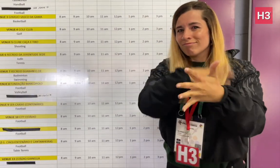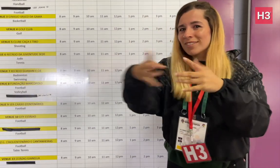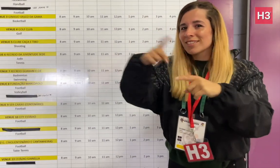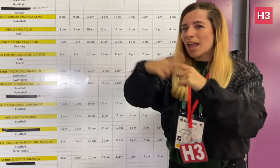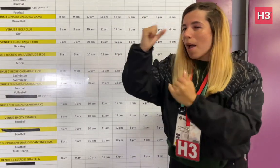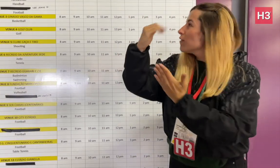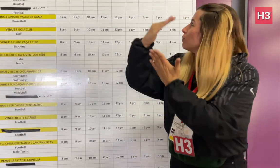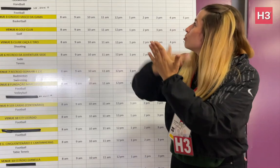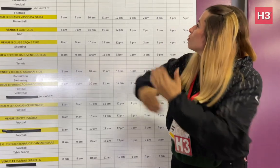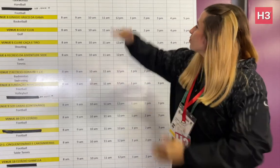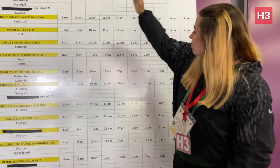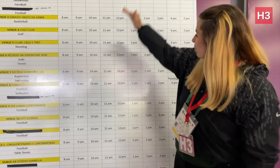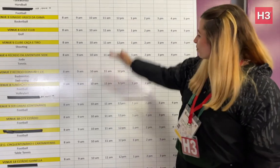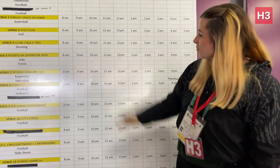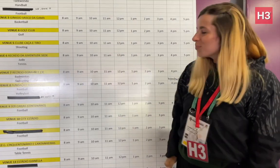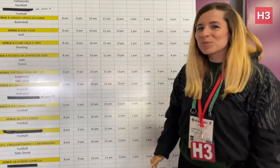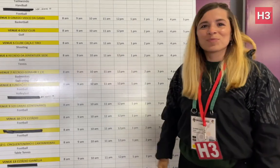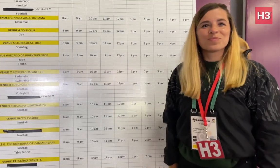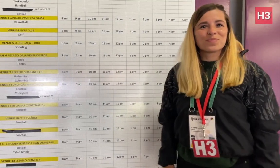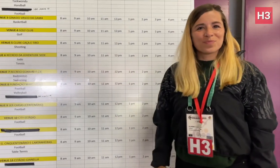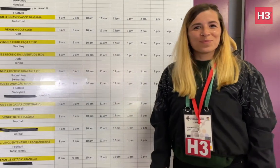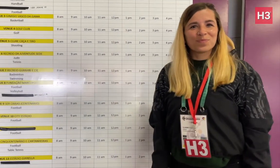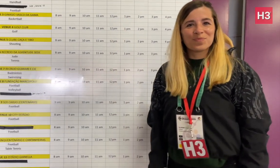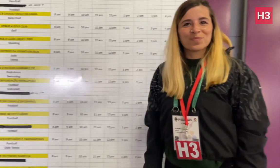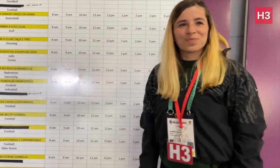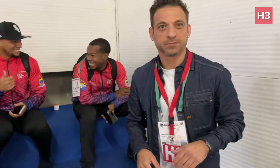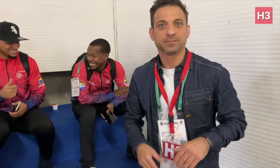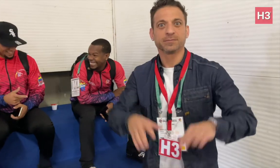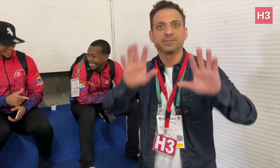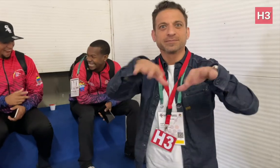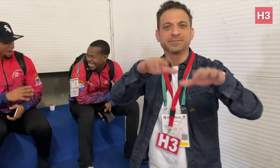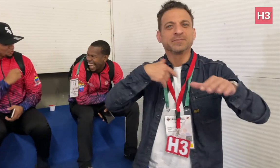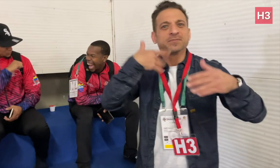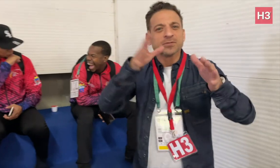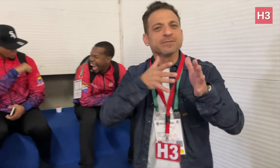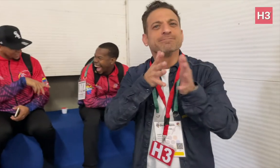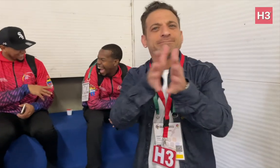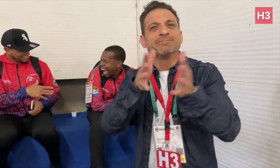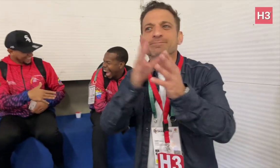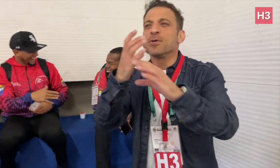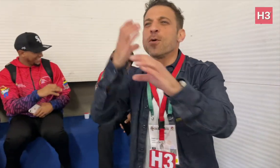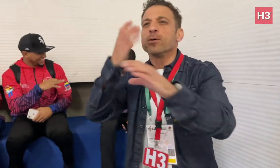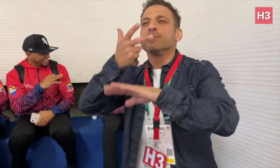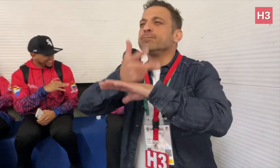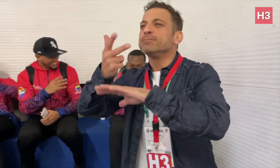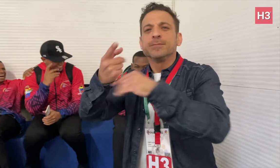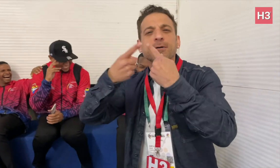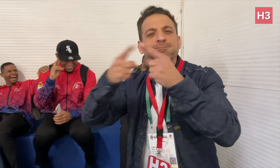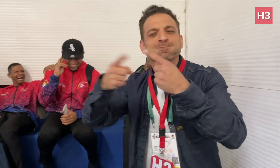sport events at different venues. We just showed you the list with